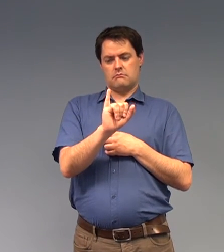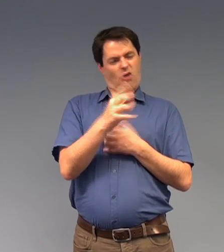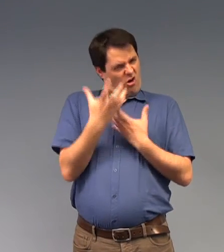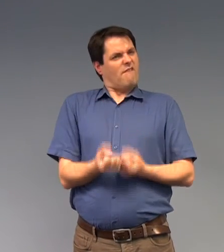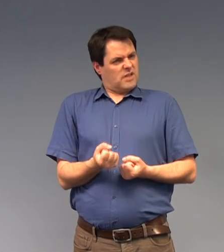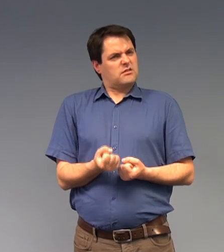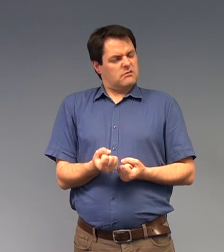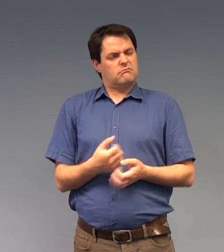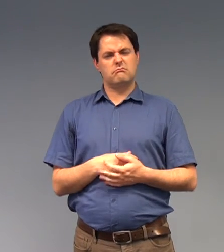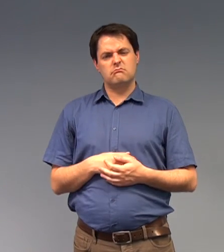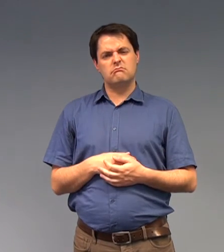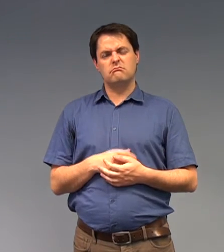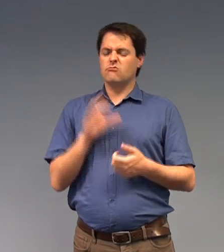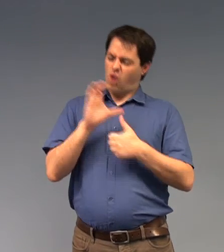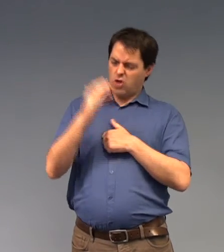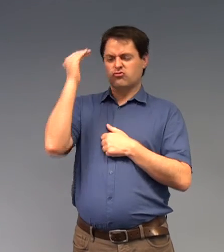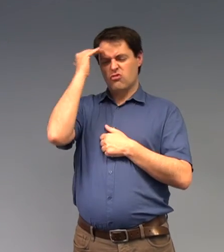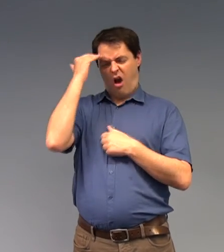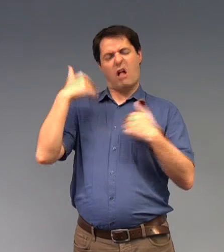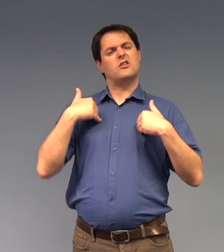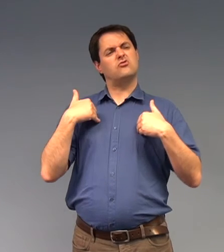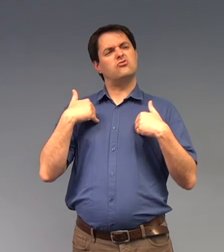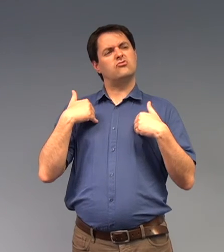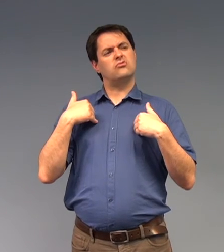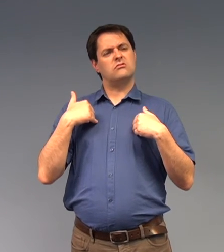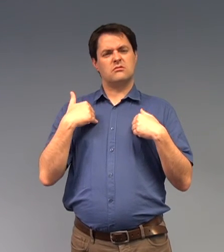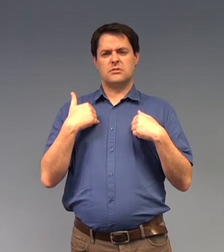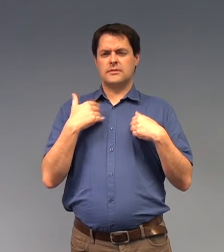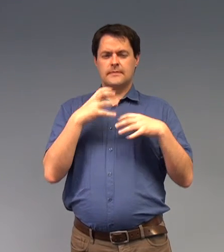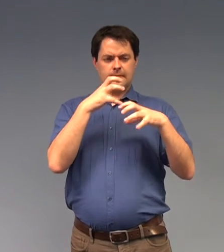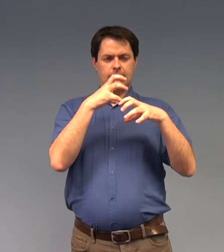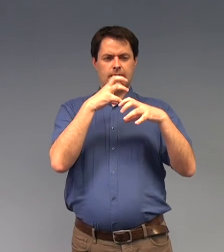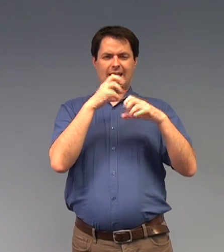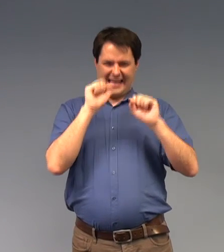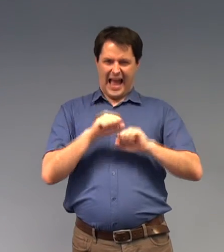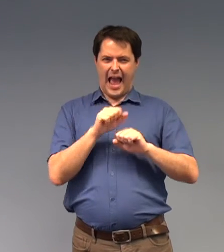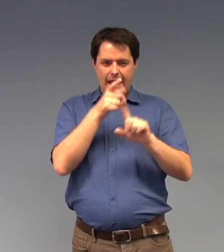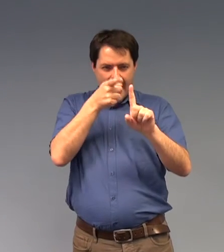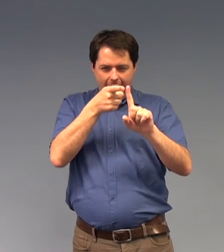It also looks like the DIs were confident in their cultural knowledge.